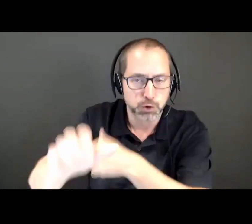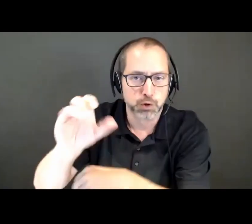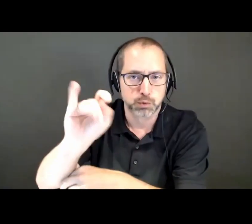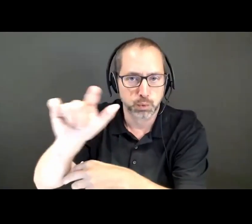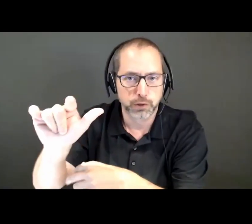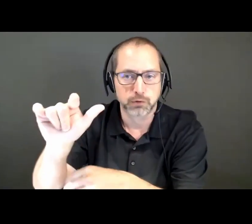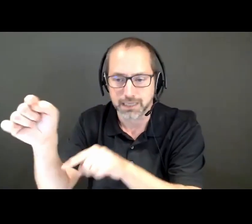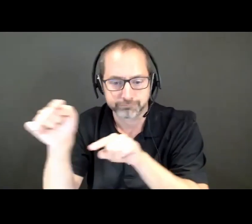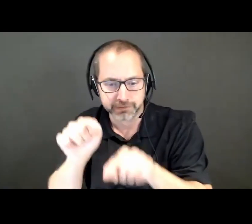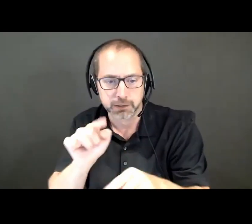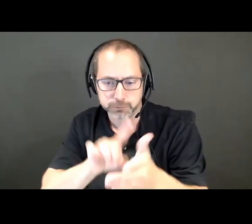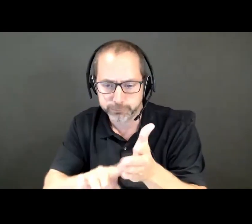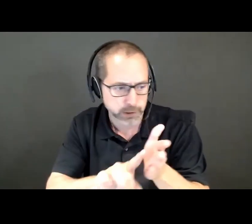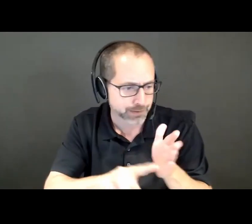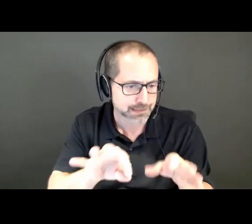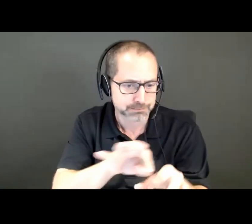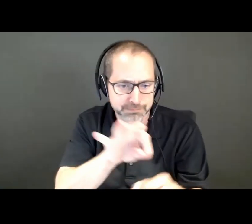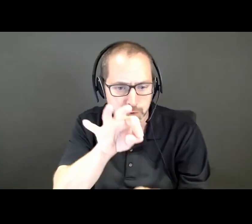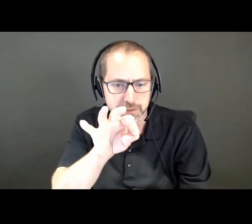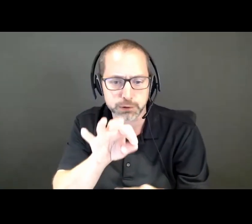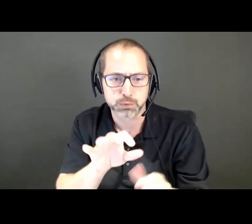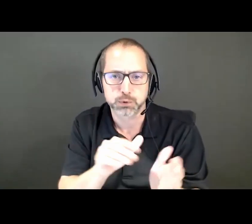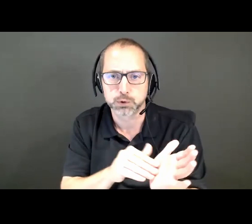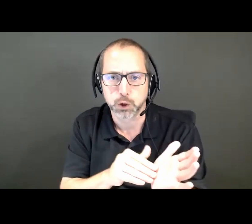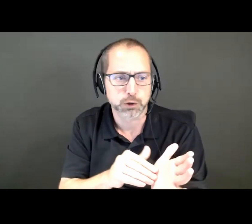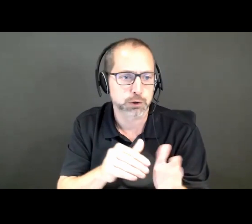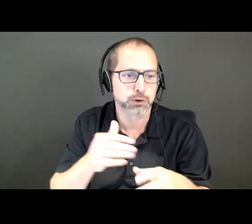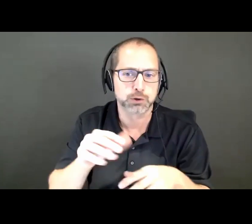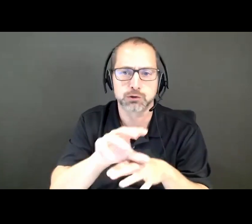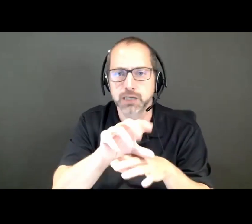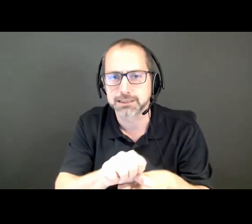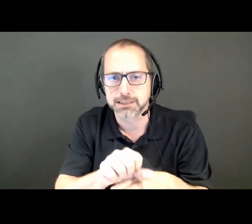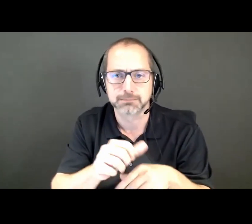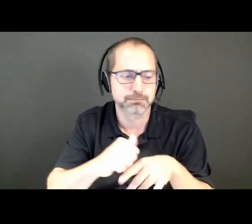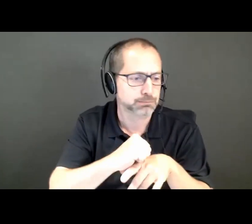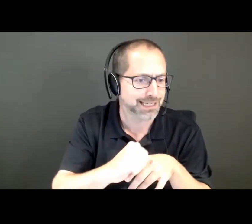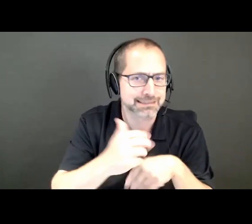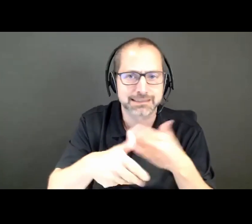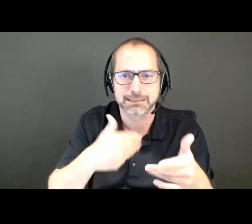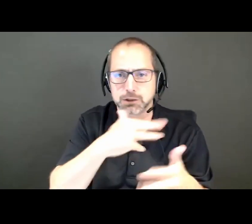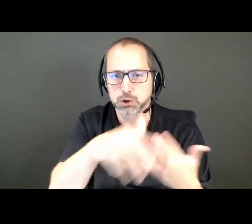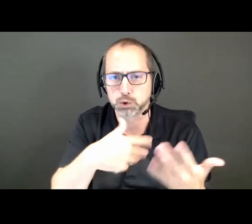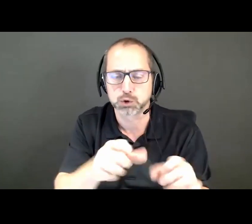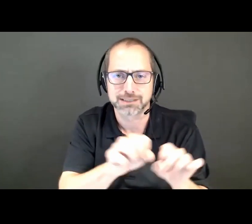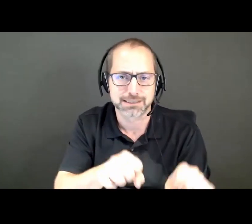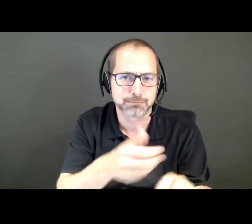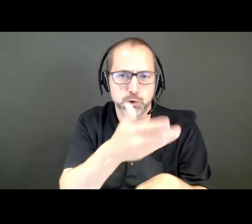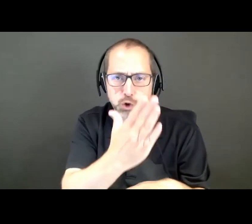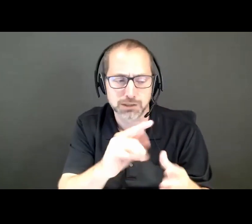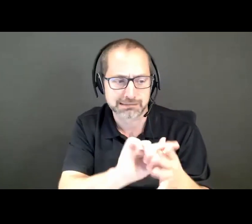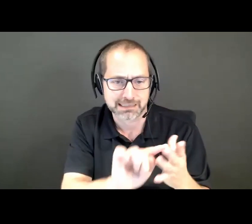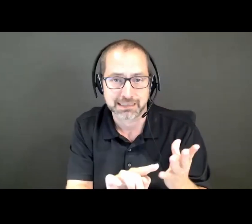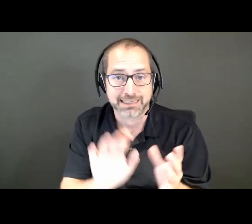spiritual ontologies, customs, Gods, social systems. His account opened what is largely,